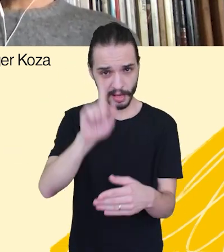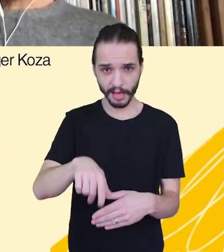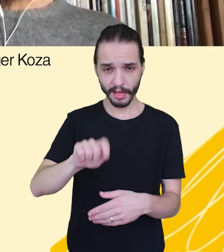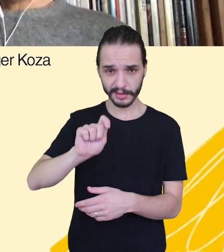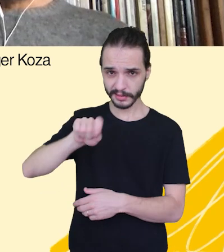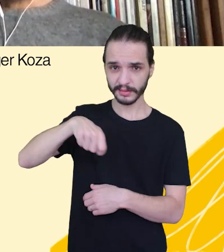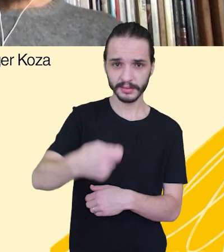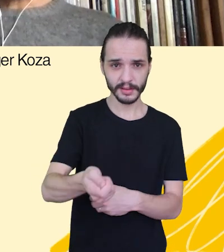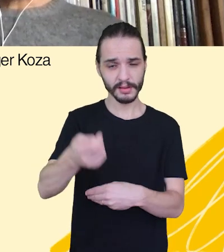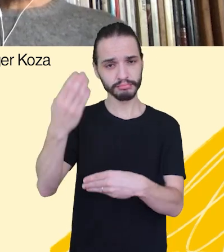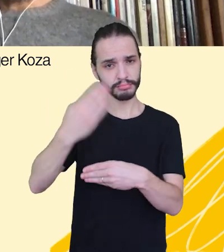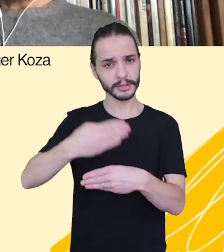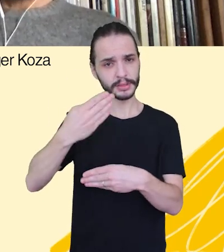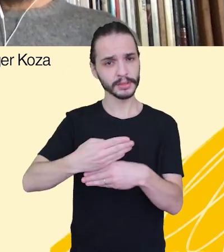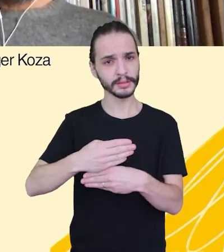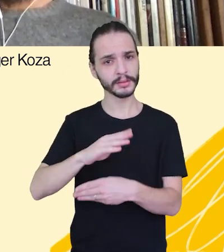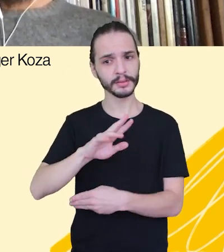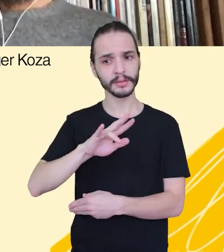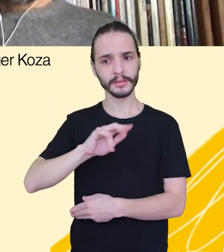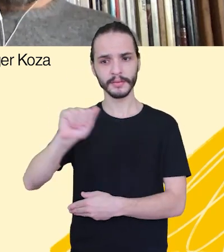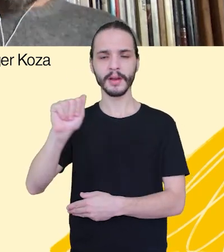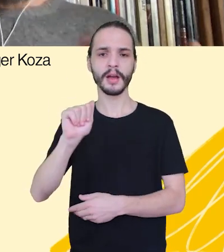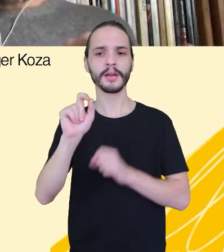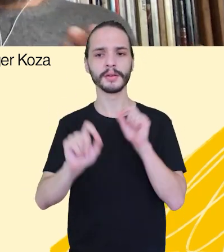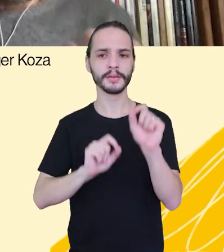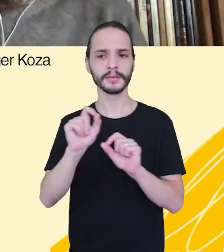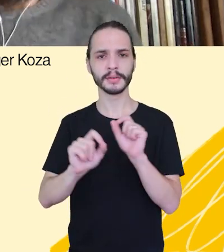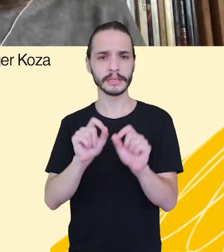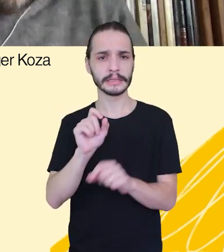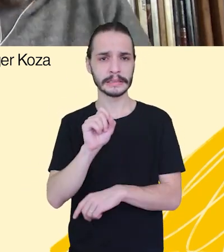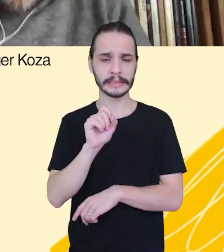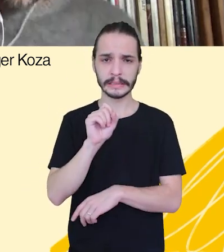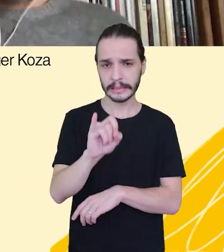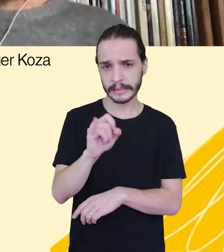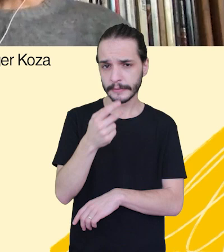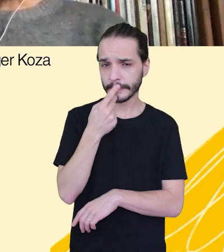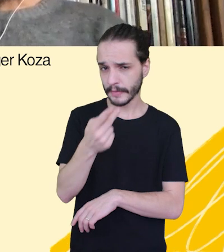So if you had to say something to them, what are you saying to your students?